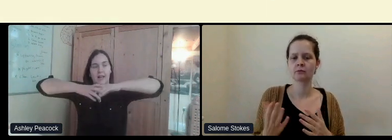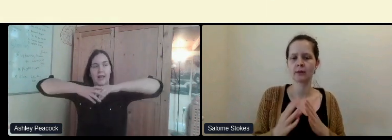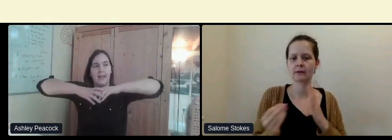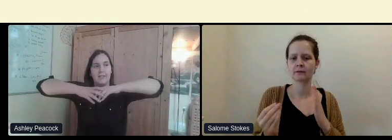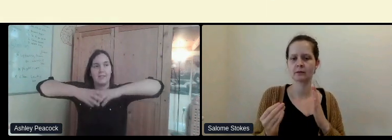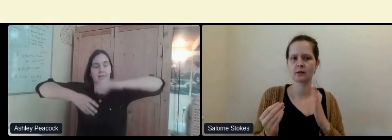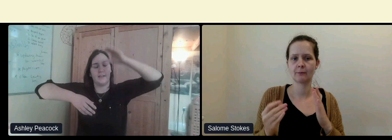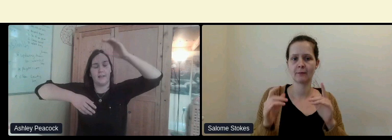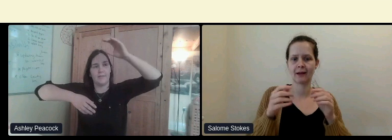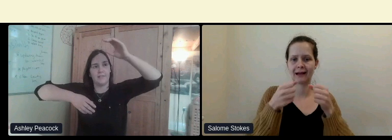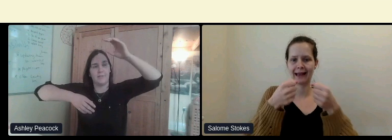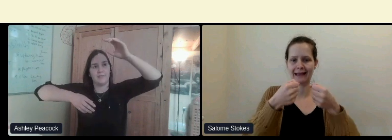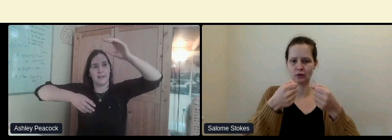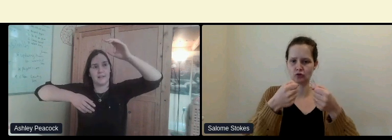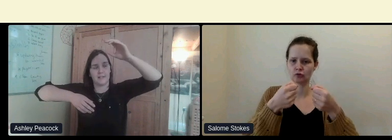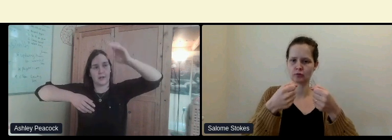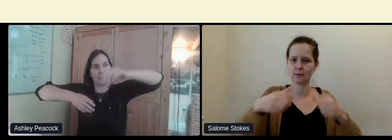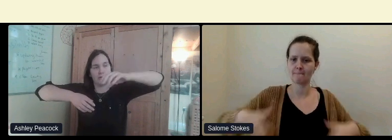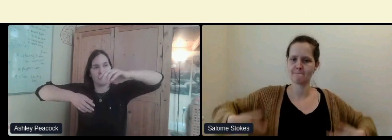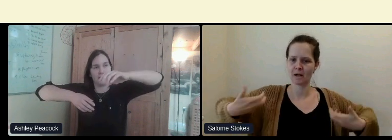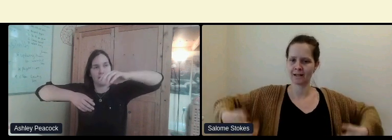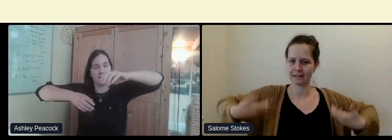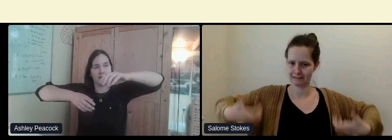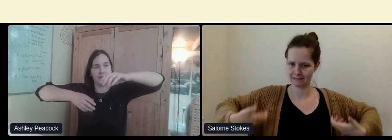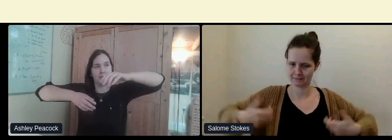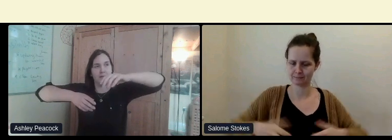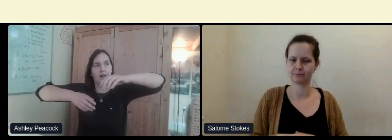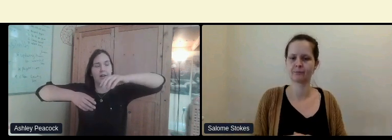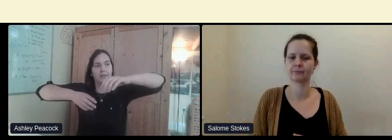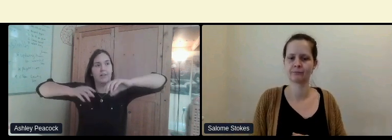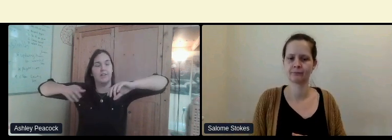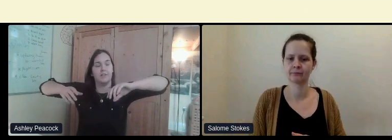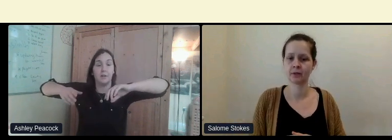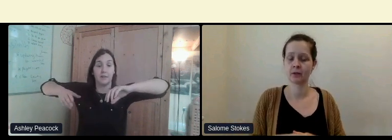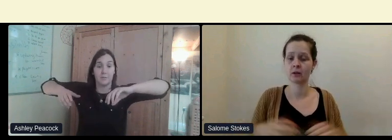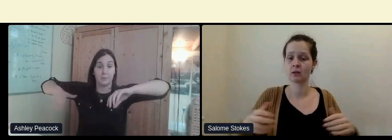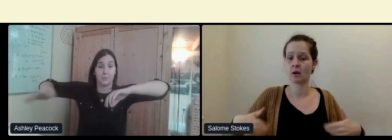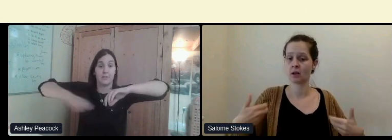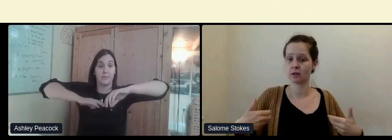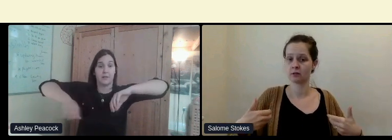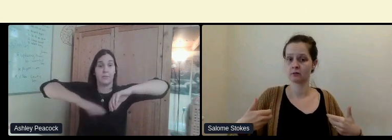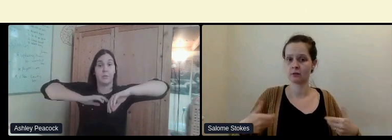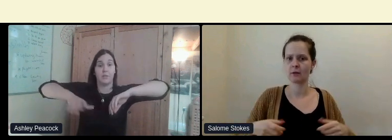and every time the scientists offered the monkeys a banana, the monkeys would all be sprayed with